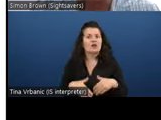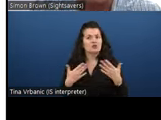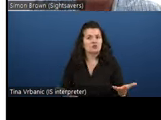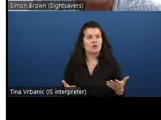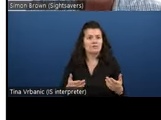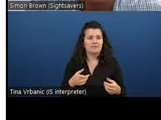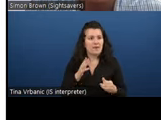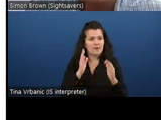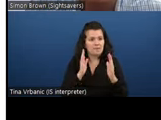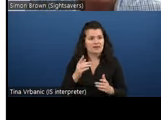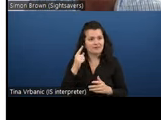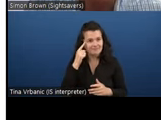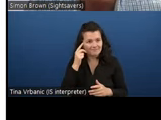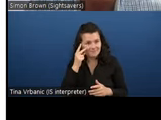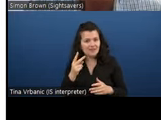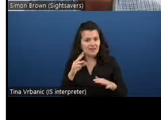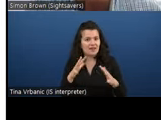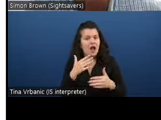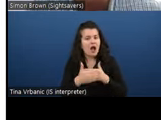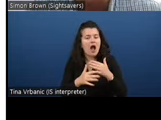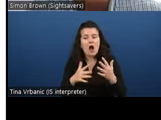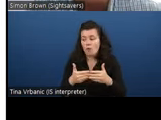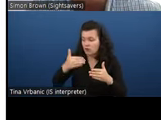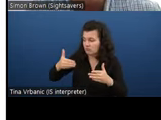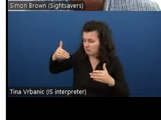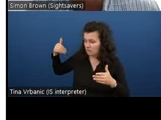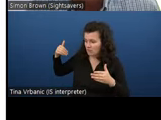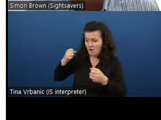have come through already. 12:24:38 Now the way that we work in this